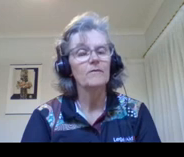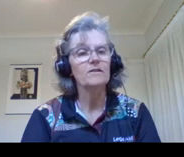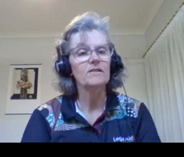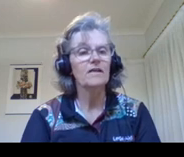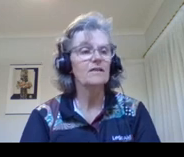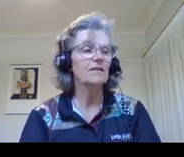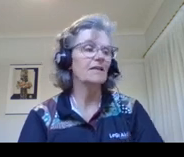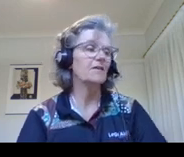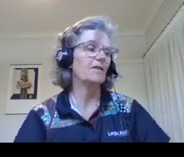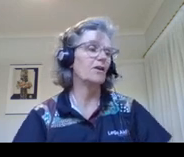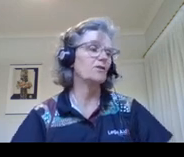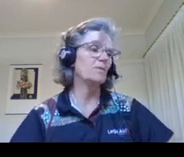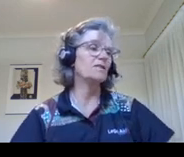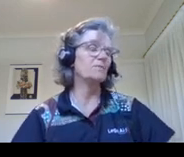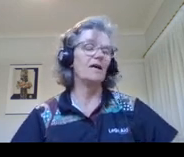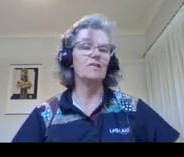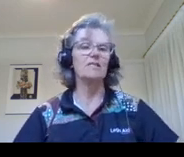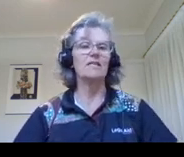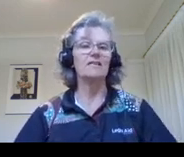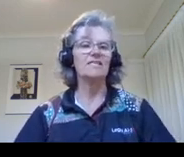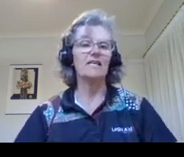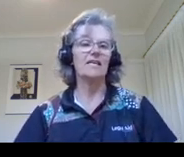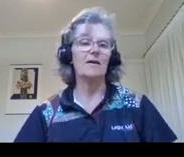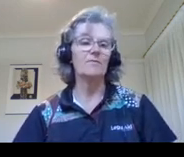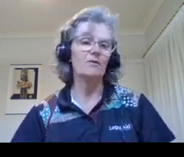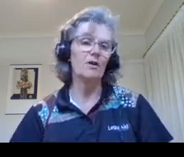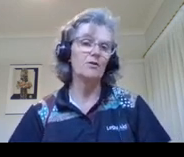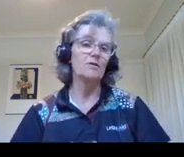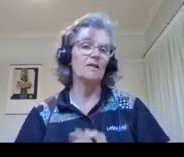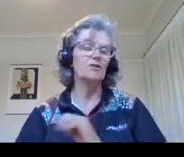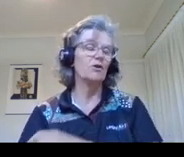exactly and those big departments are now setting up their own internal